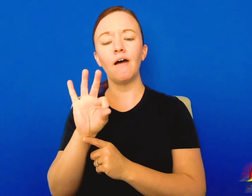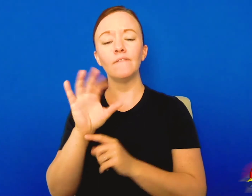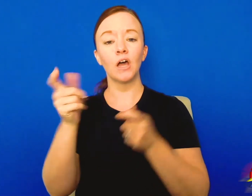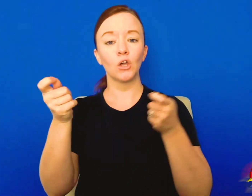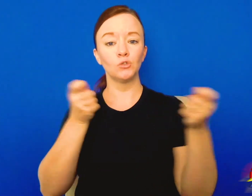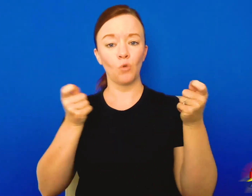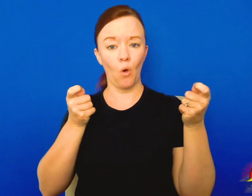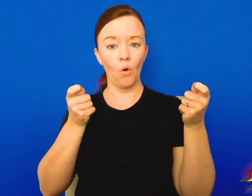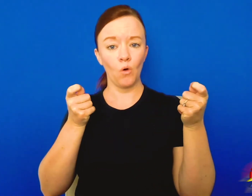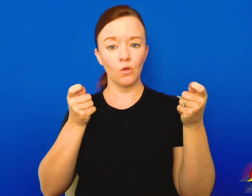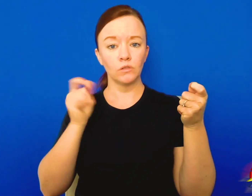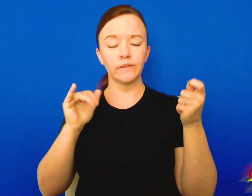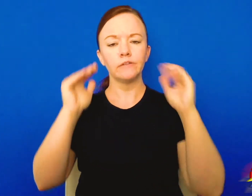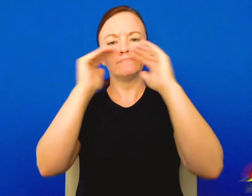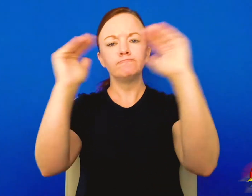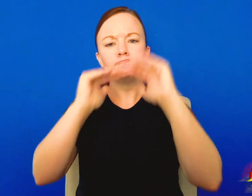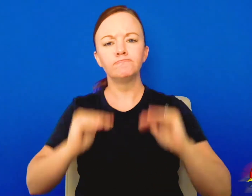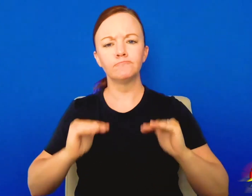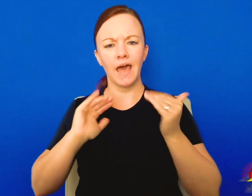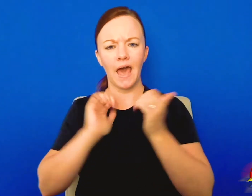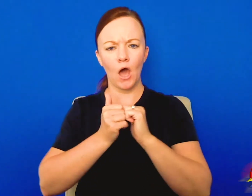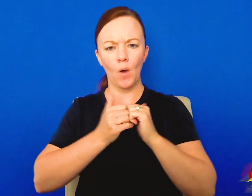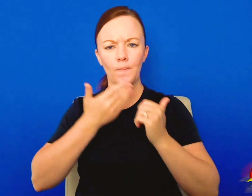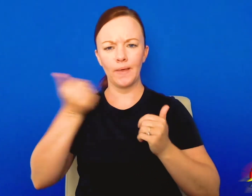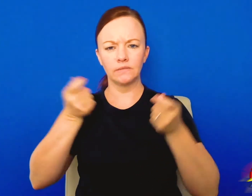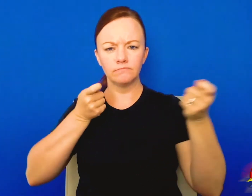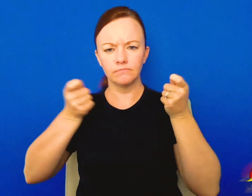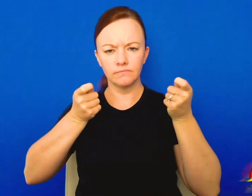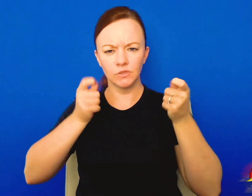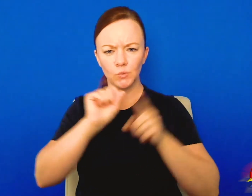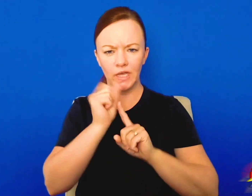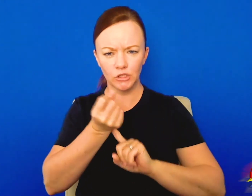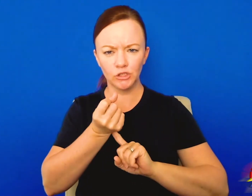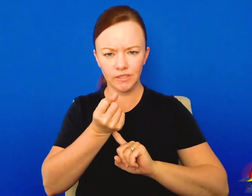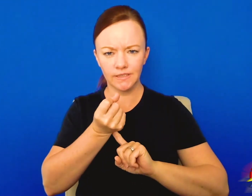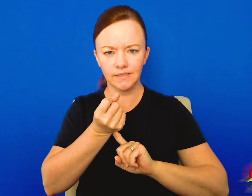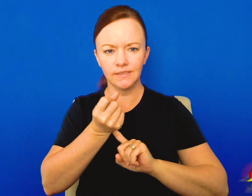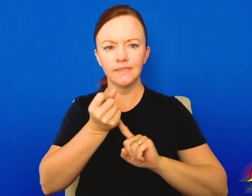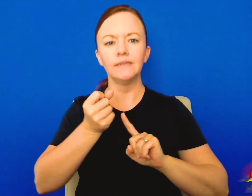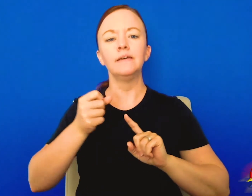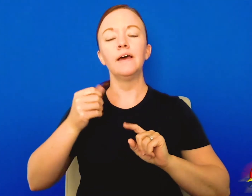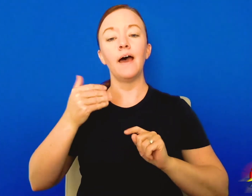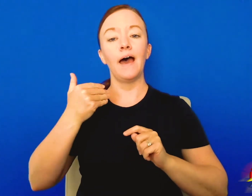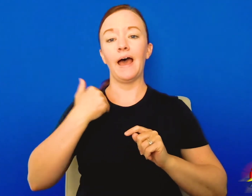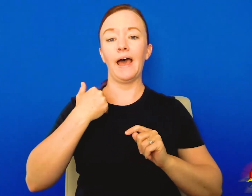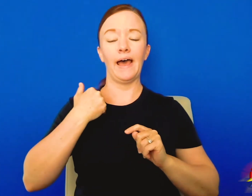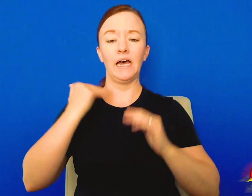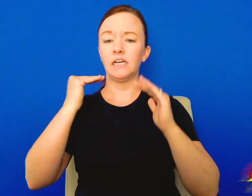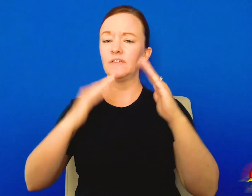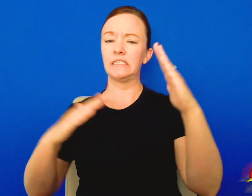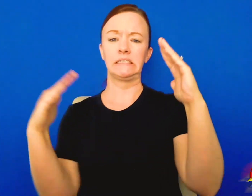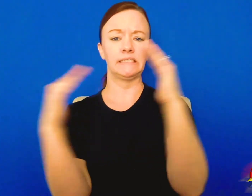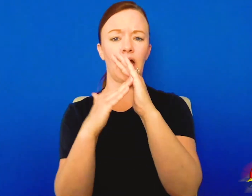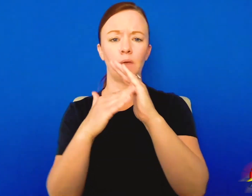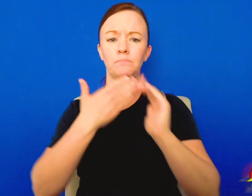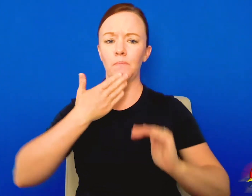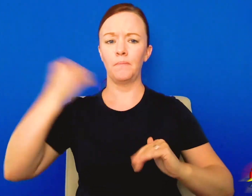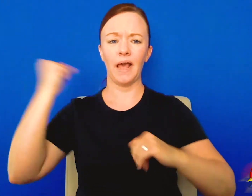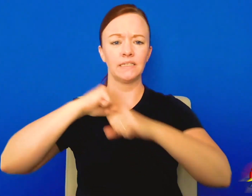IN THE HIERARCHY OF CONTROLS THERE IS THE HIGHEST LEVEL OF PROTECTION (ADMINISTRATIVE CONTROLS)